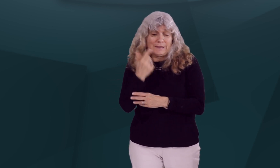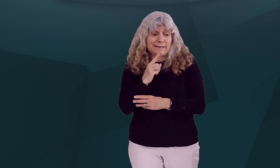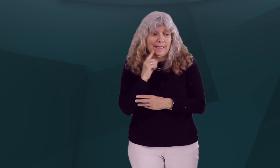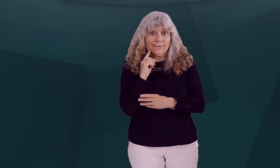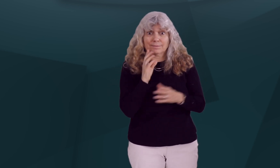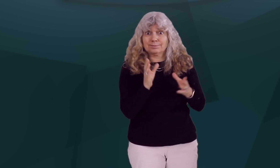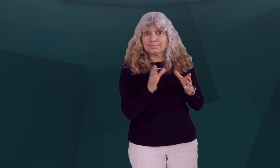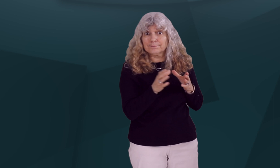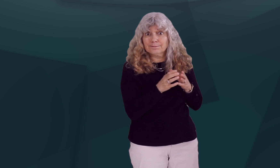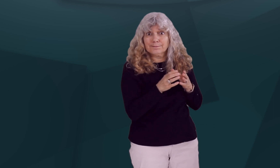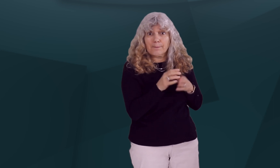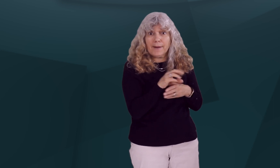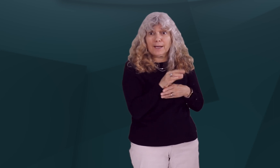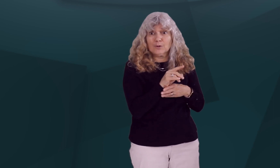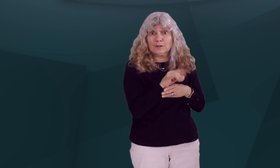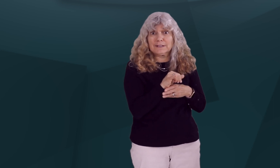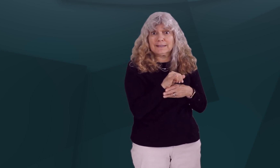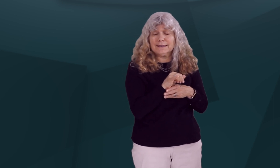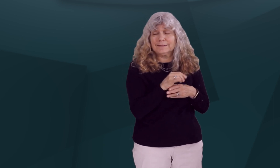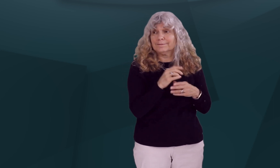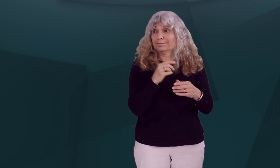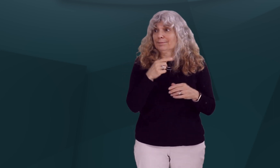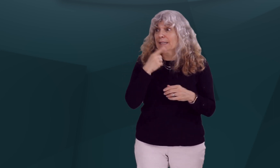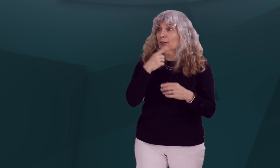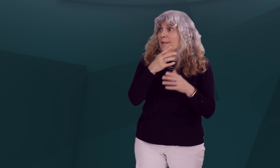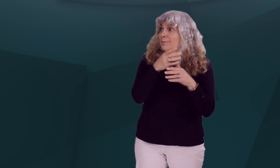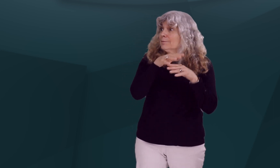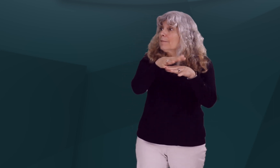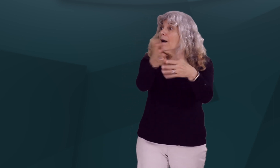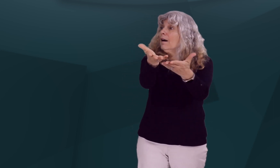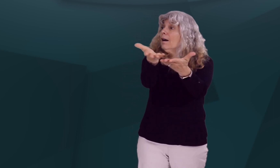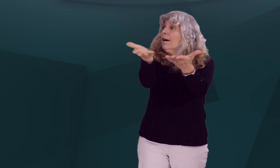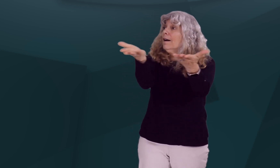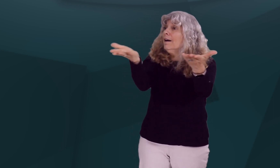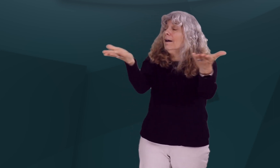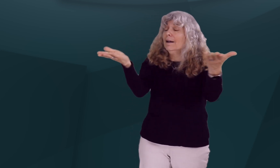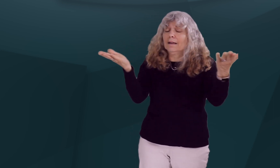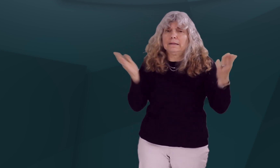because deaf people are a minority group within the larger hearing society.